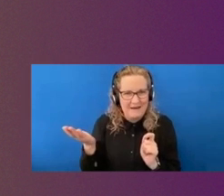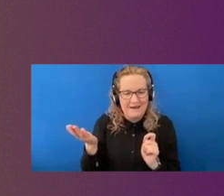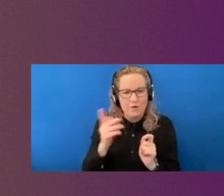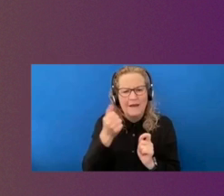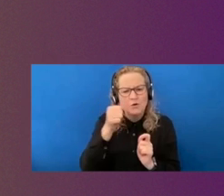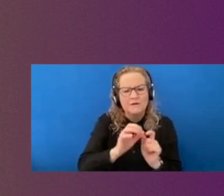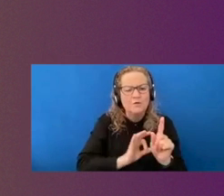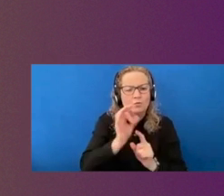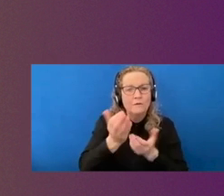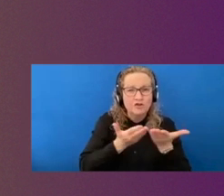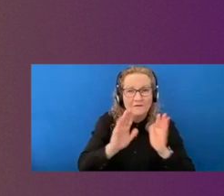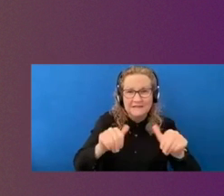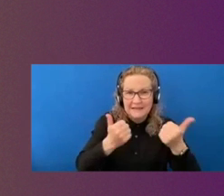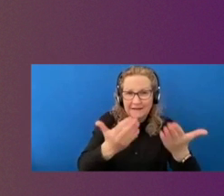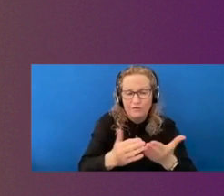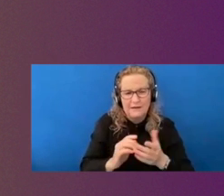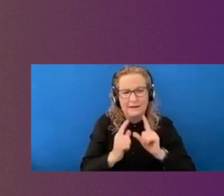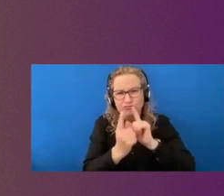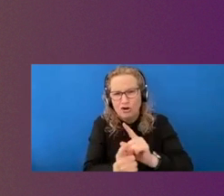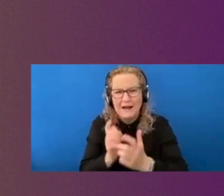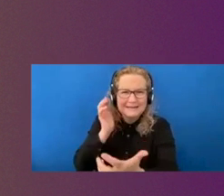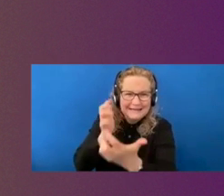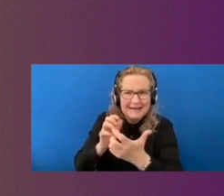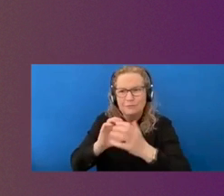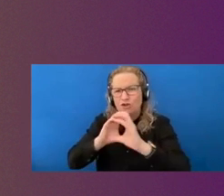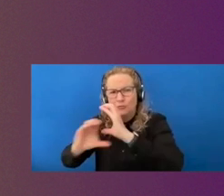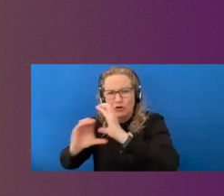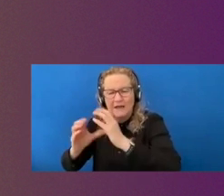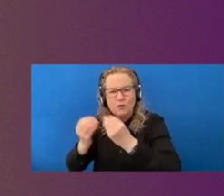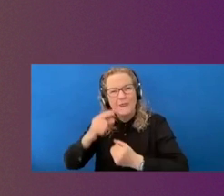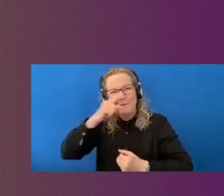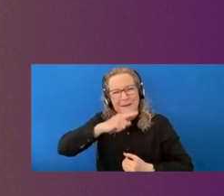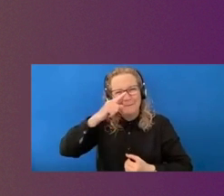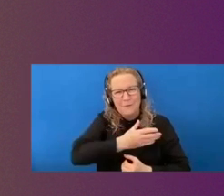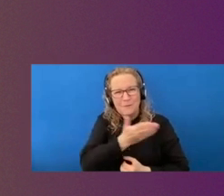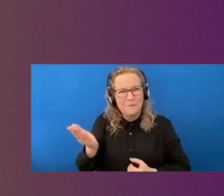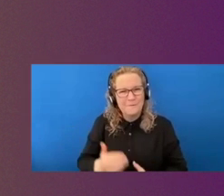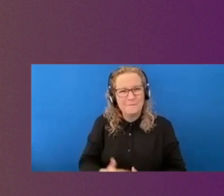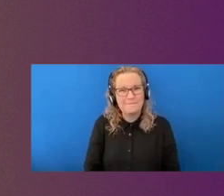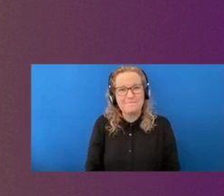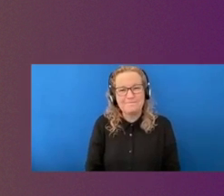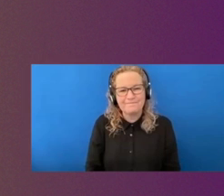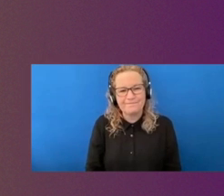service delivery products engagement and communication with people um and even be like have